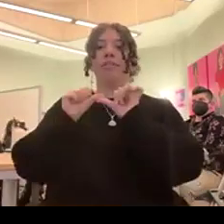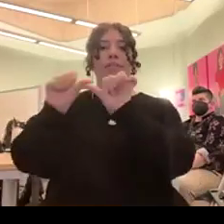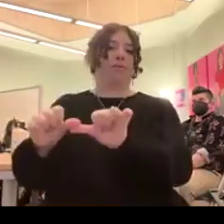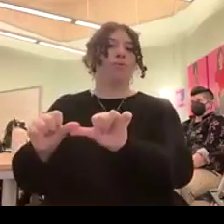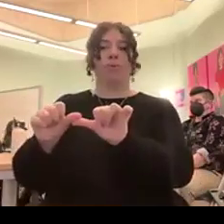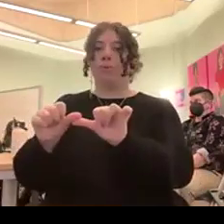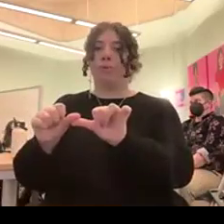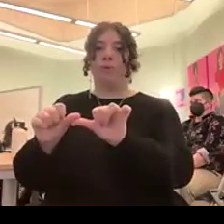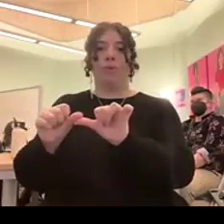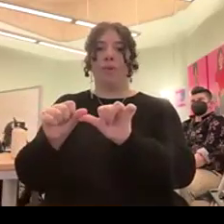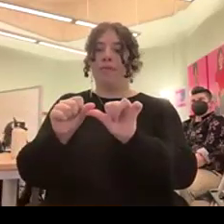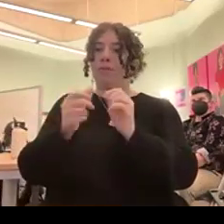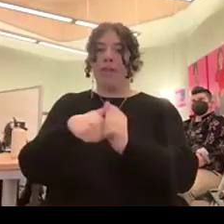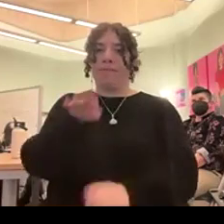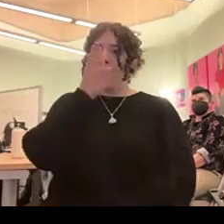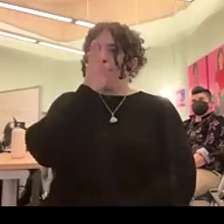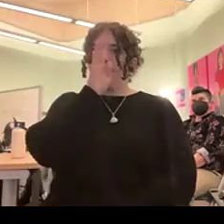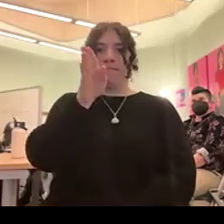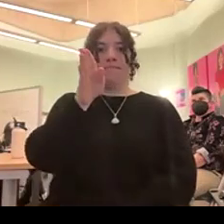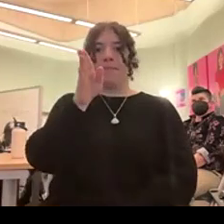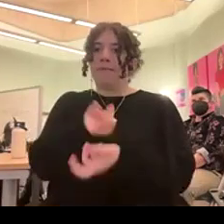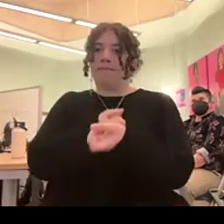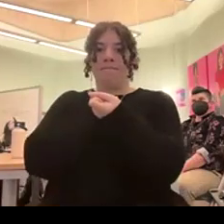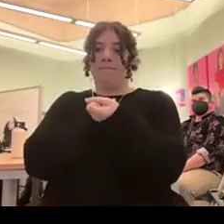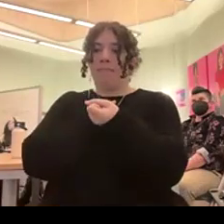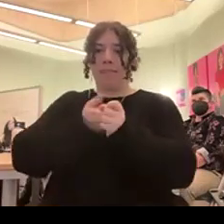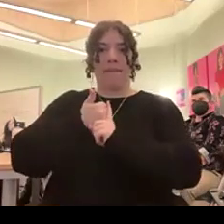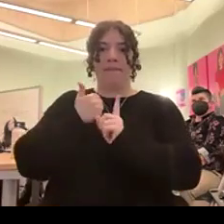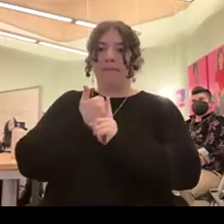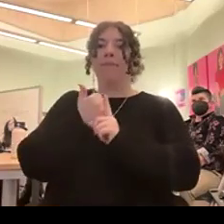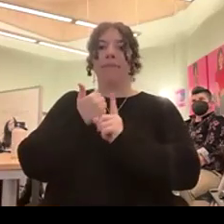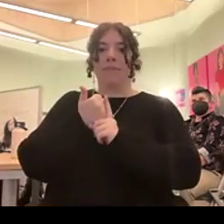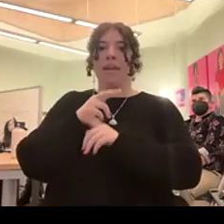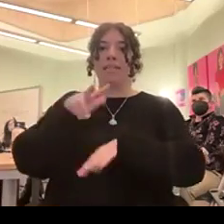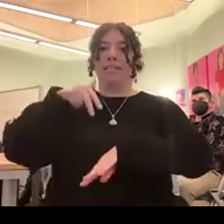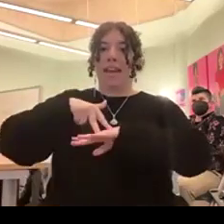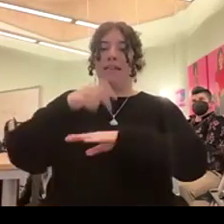and then once I'm hired, I just continue on kind of the firmness of standing by